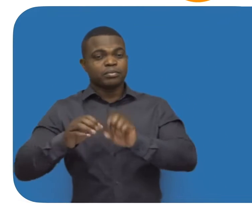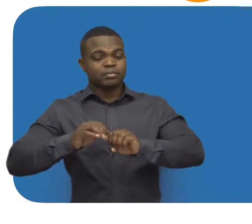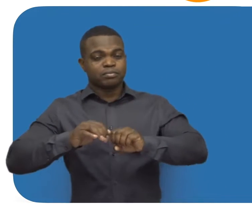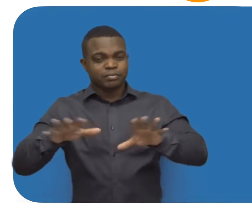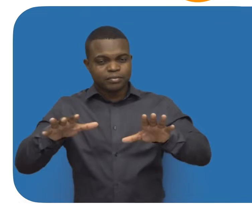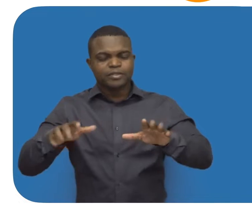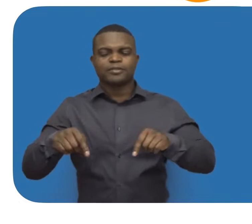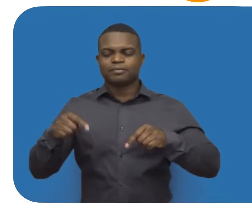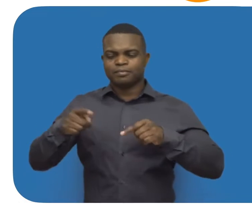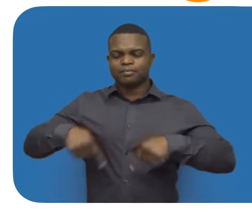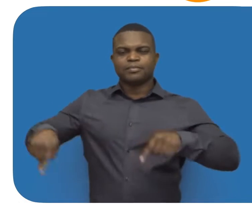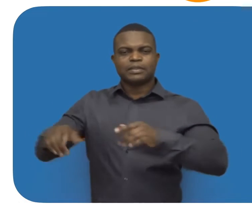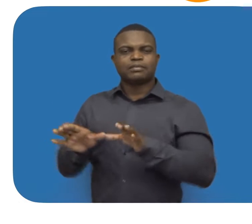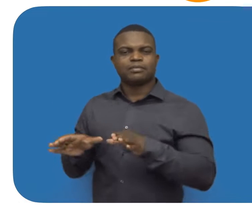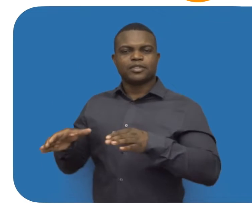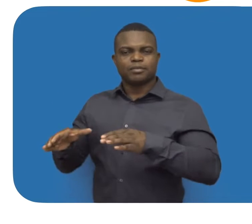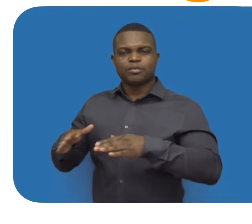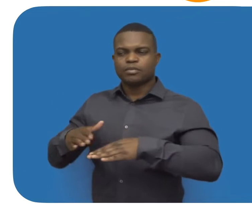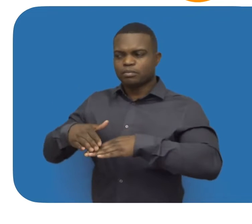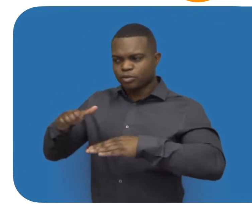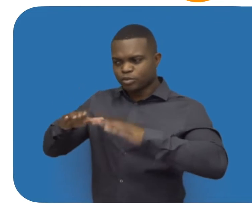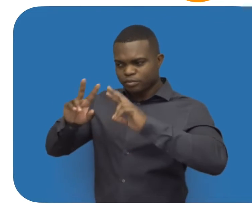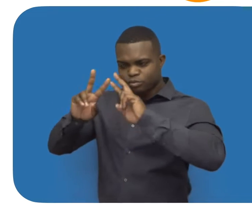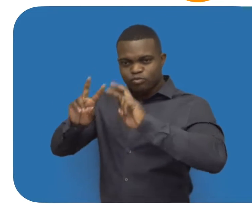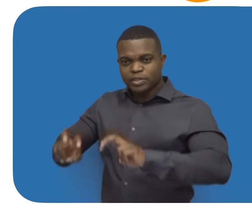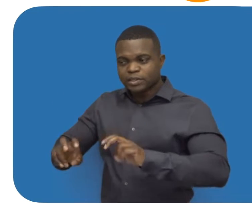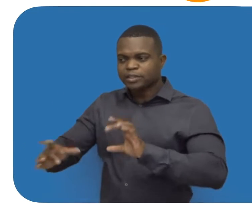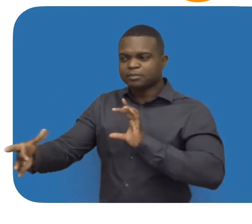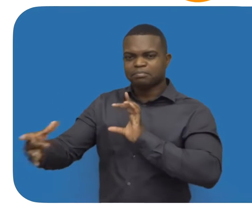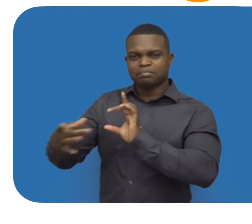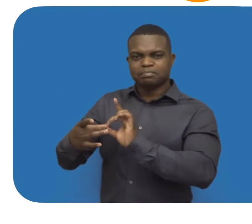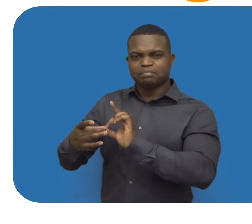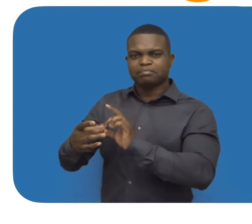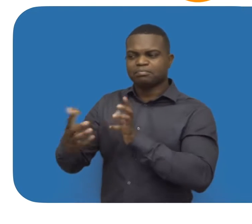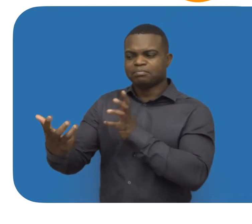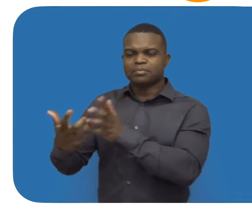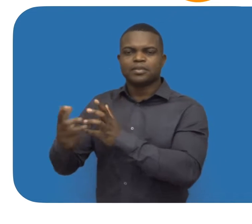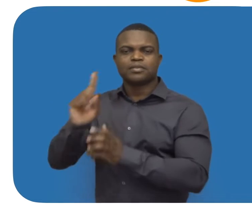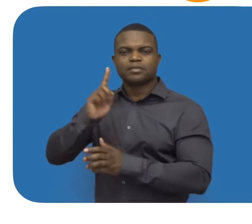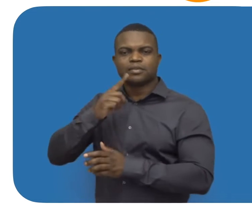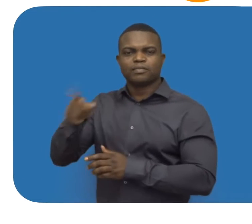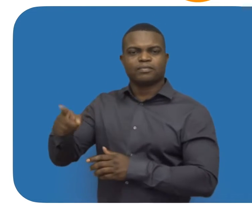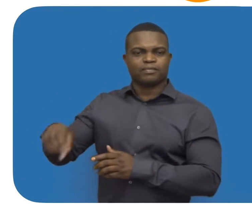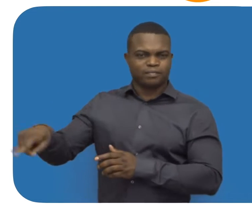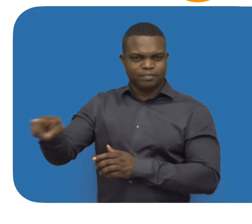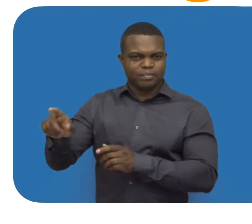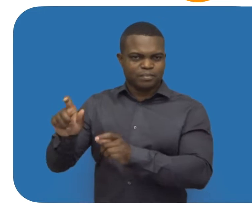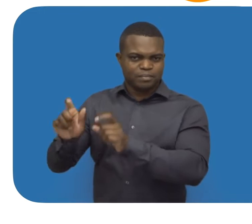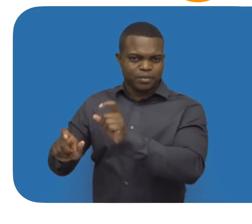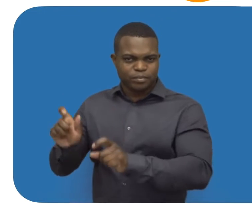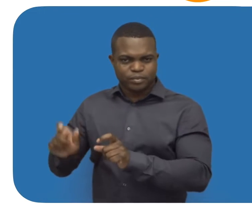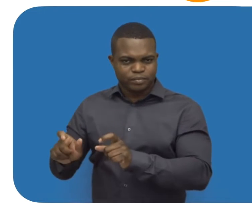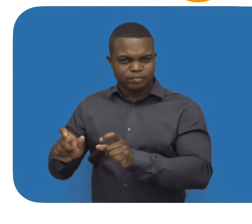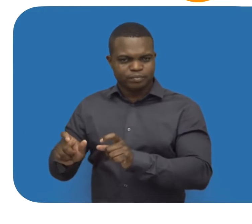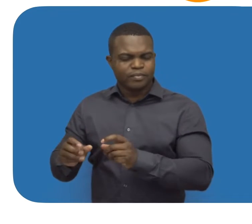for ethical research relating to deaf populations. These practices are in line with the recently introduced